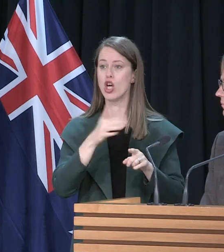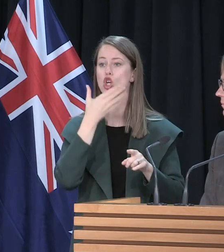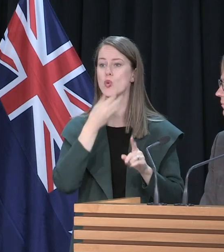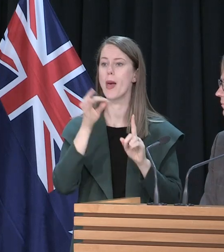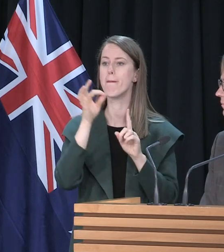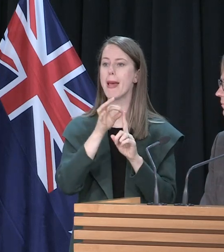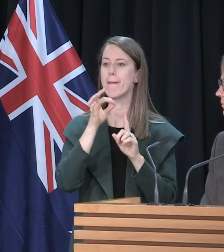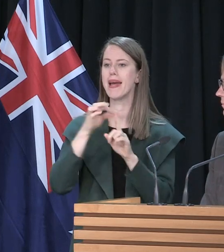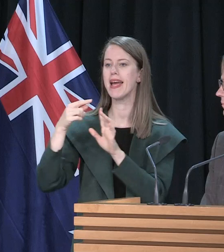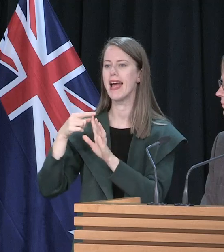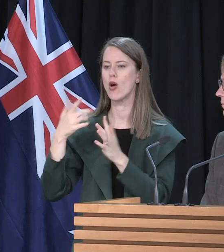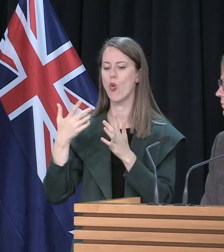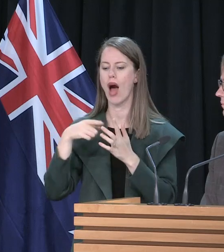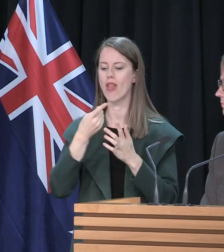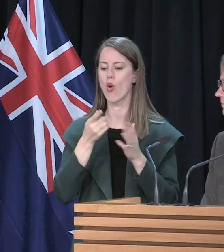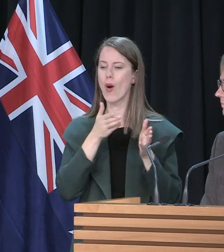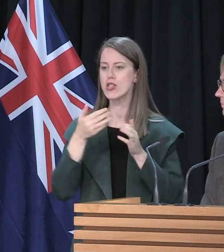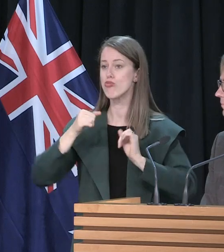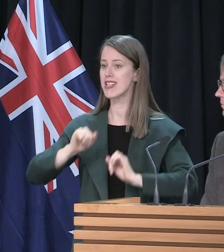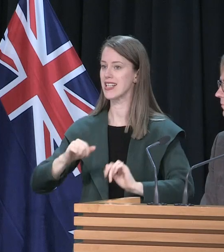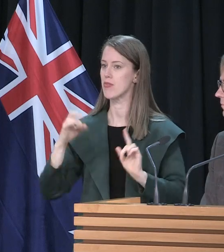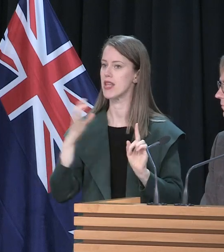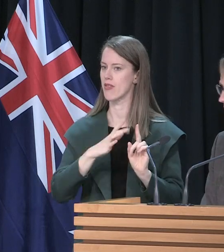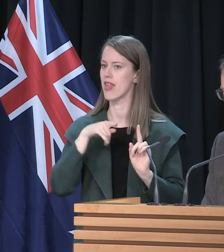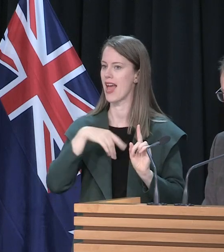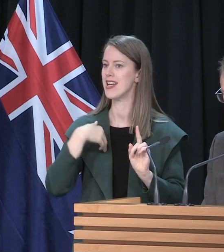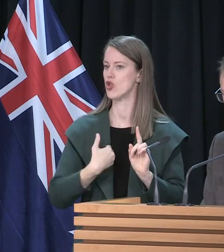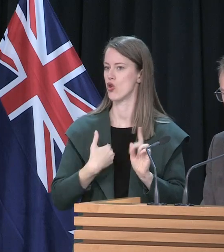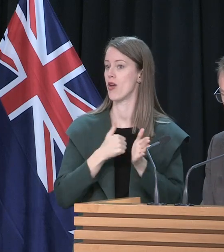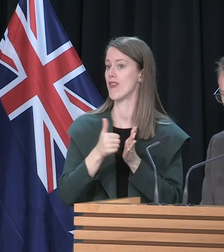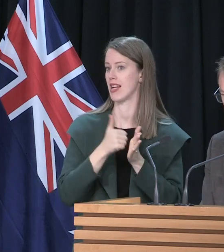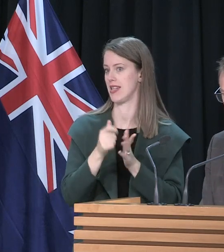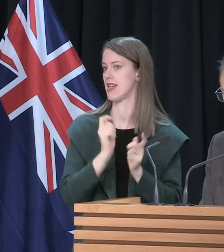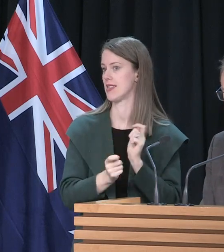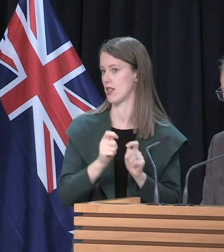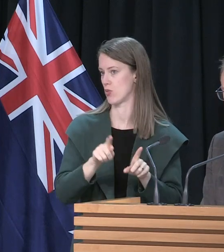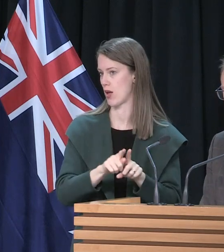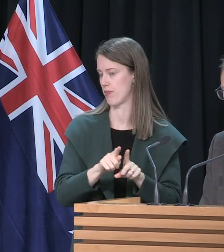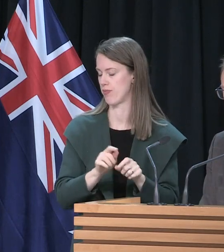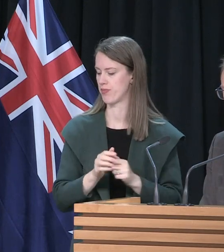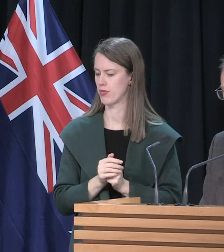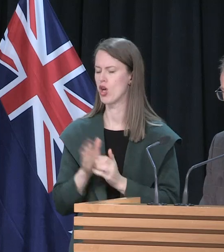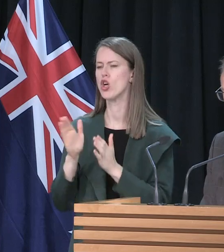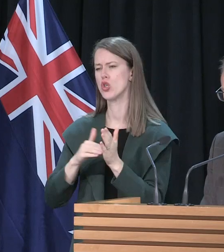that our front-line workers at the border are using PPE and other protective measures and